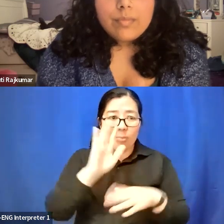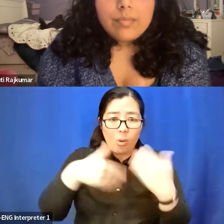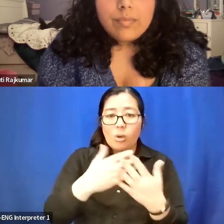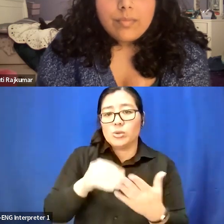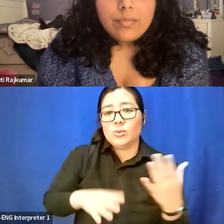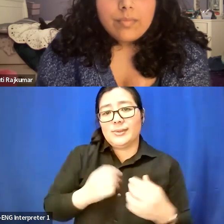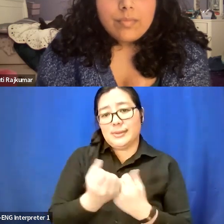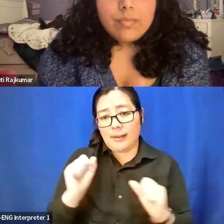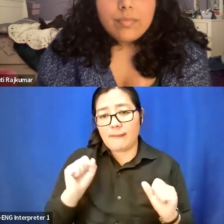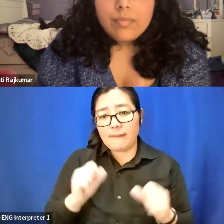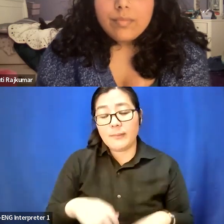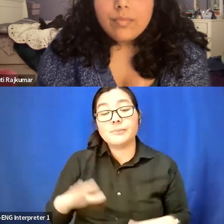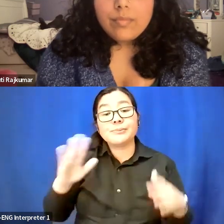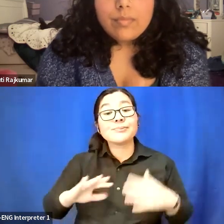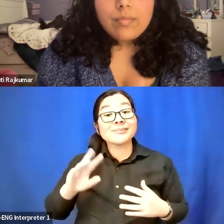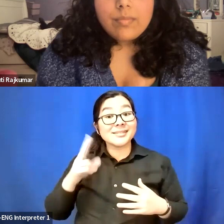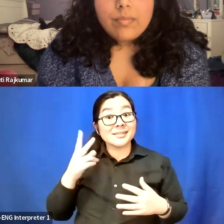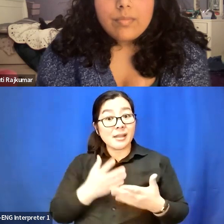I think the second thing is that our accommodations office,